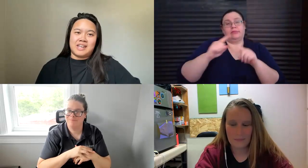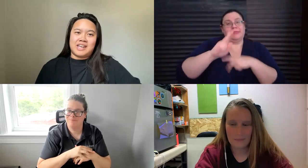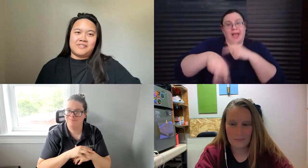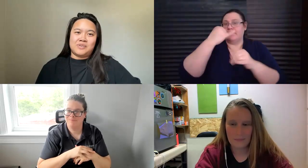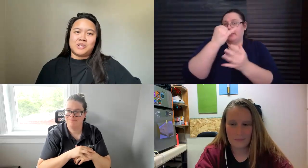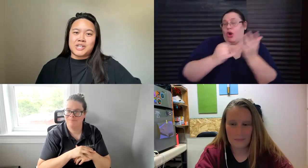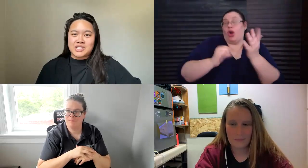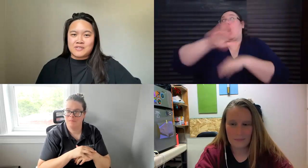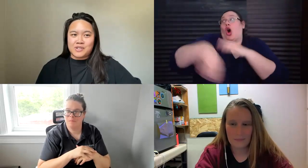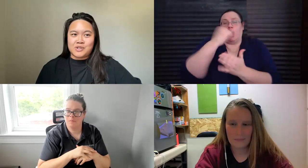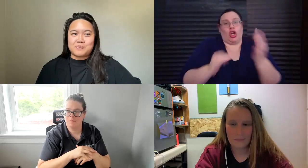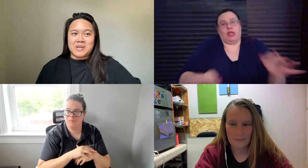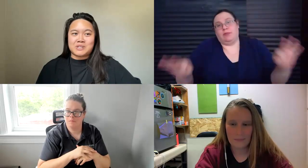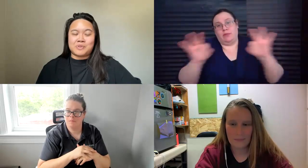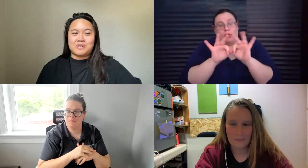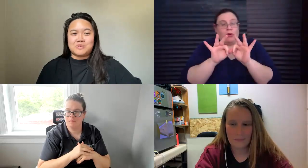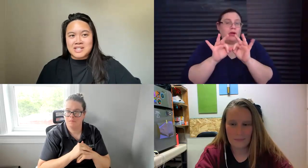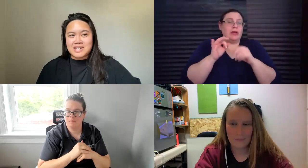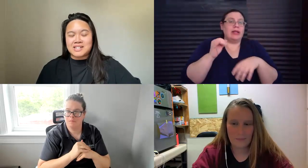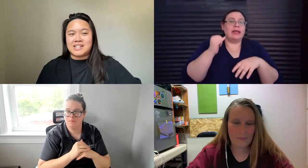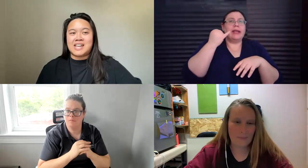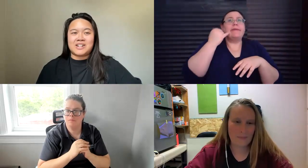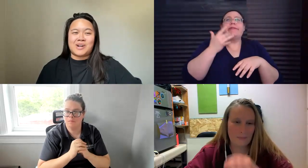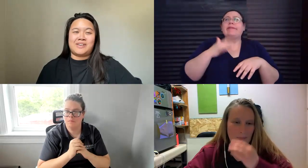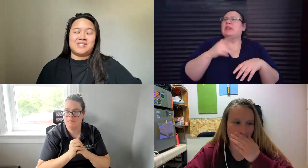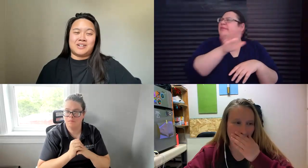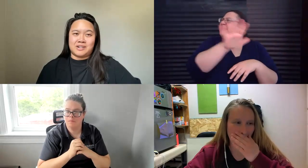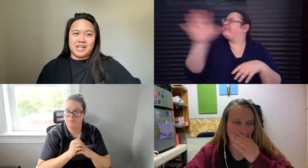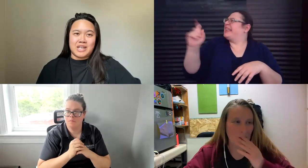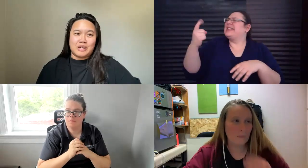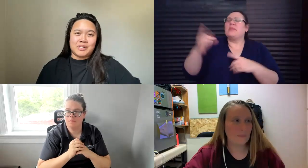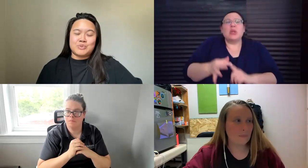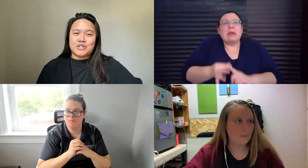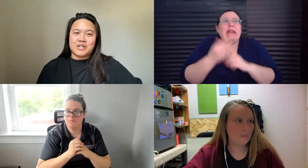If you are looking to fill your space with unique and hand crafted art, please reach